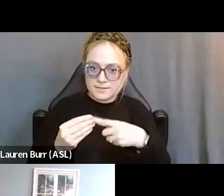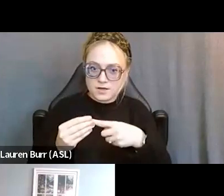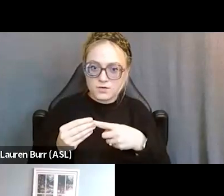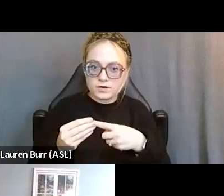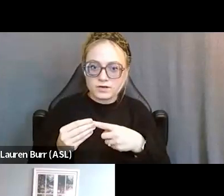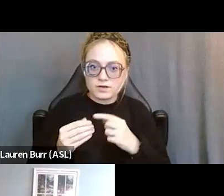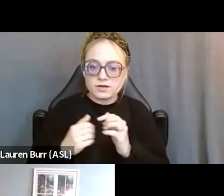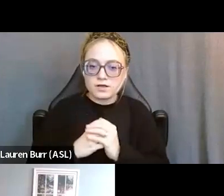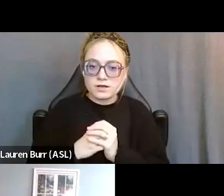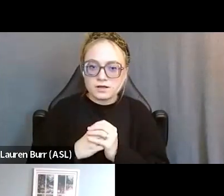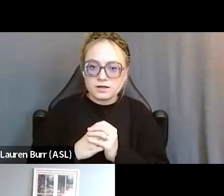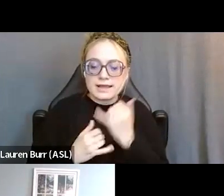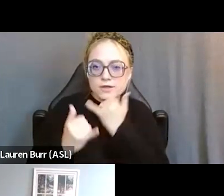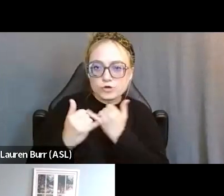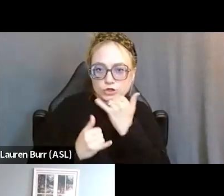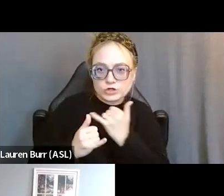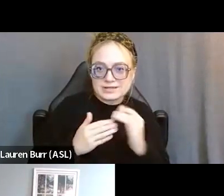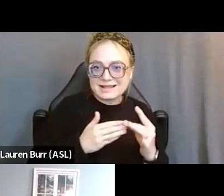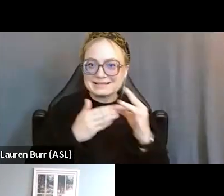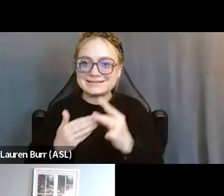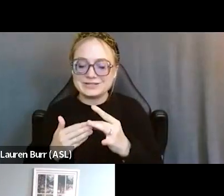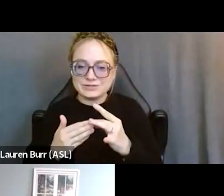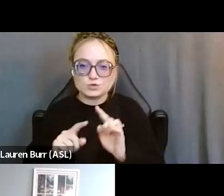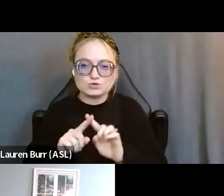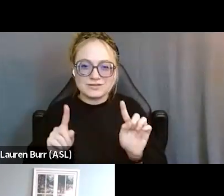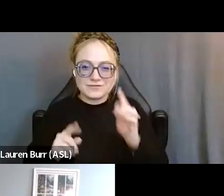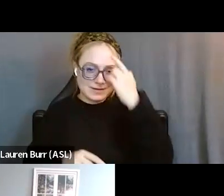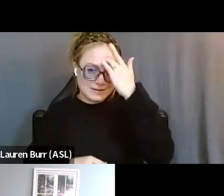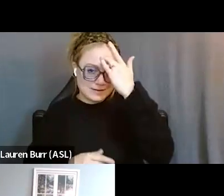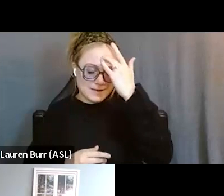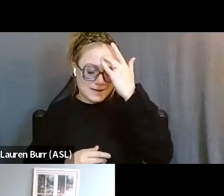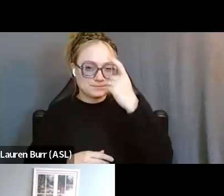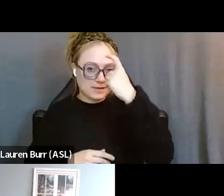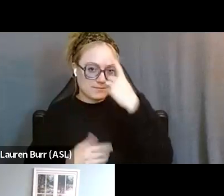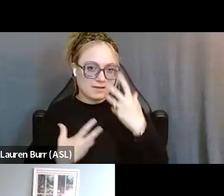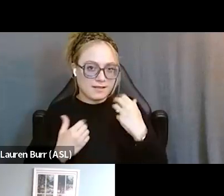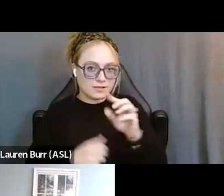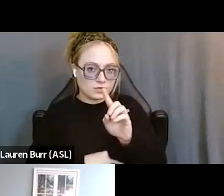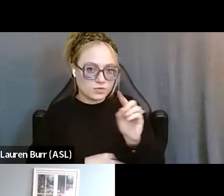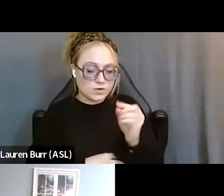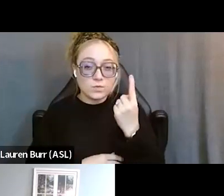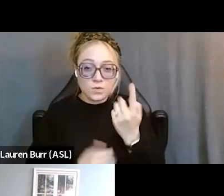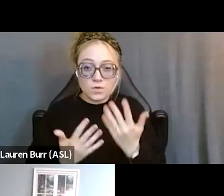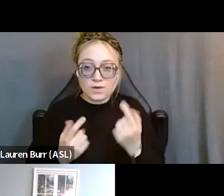to different mental health disorders. One that you wanna consider in psychosis is jumping